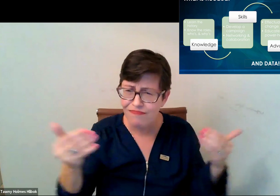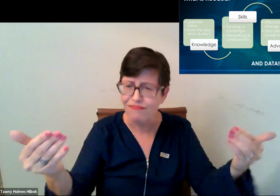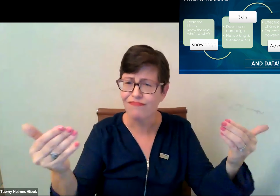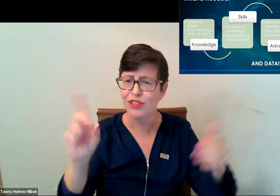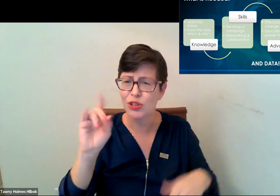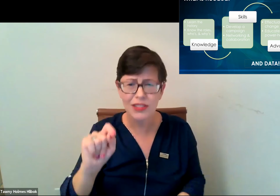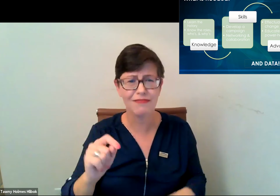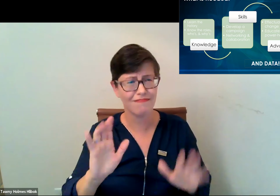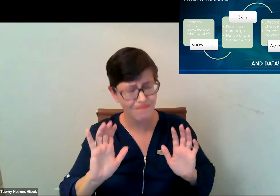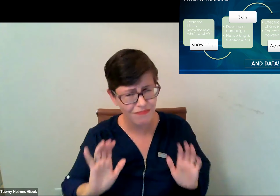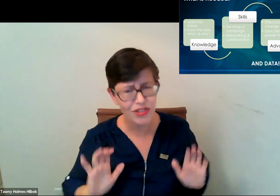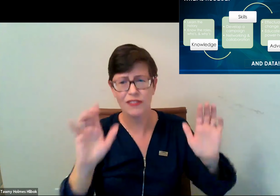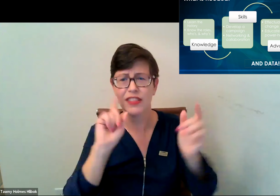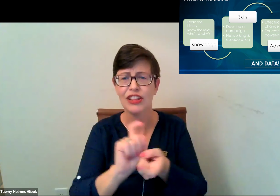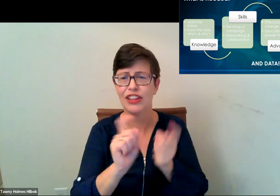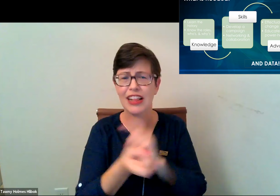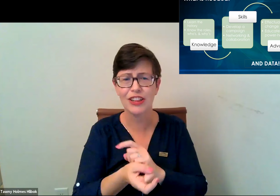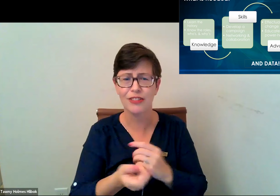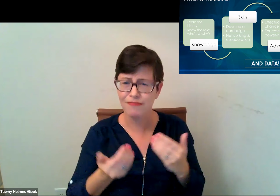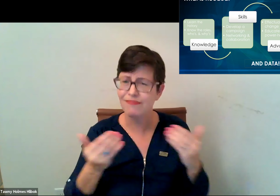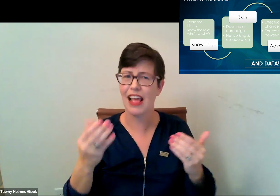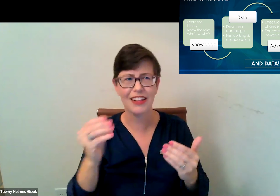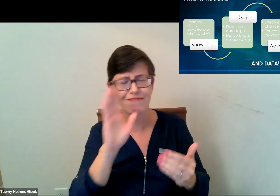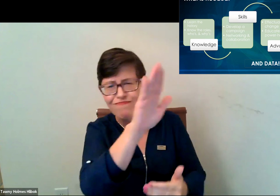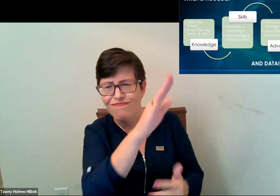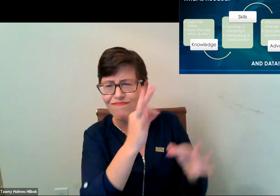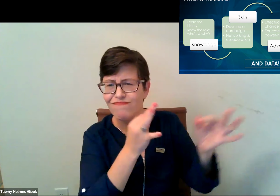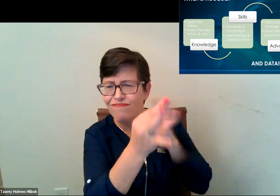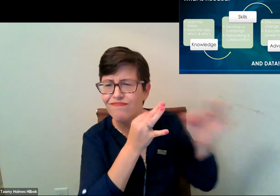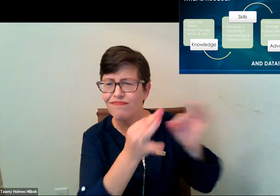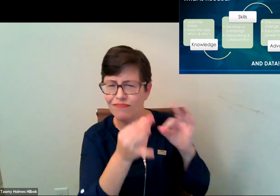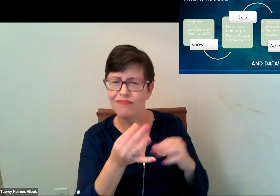And then advocate get out there and do it push back push back for change